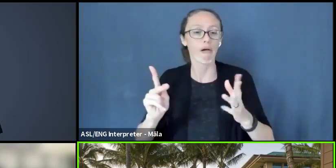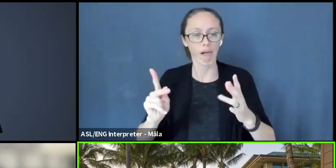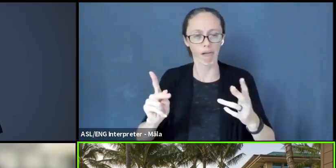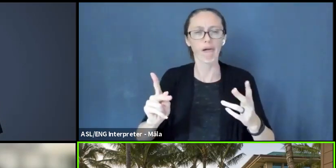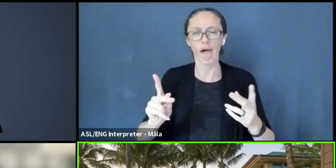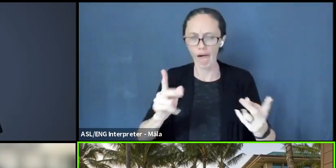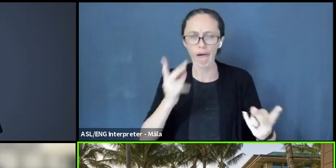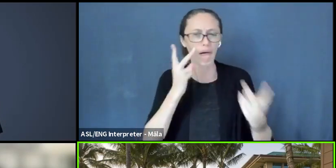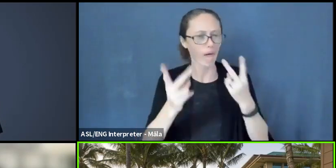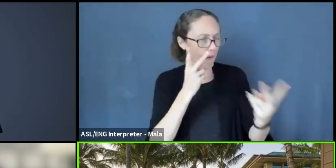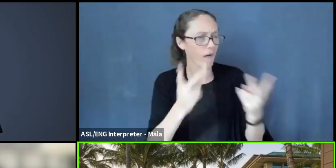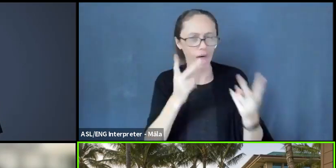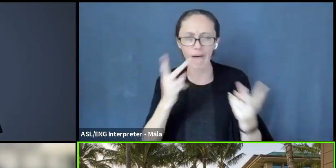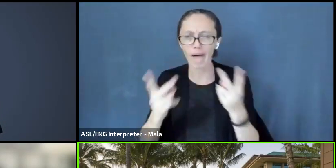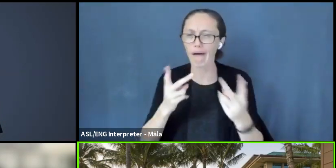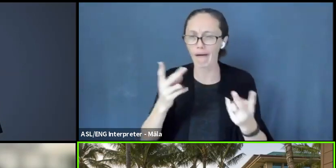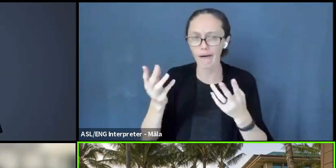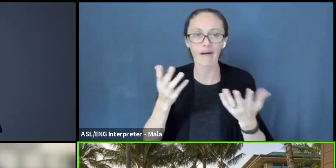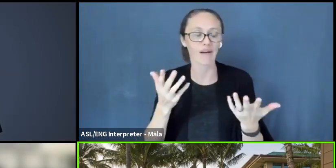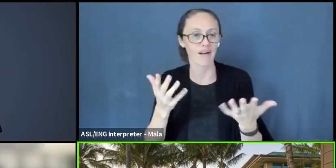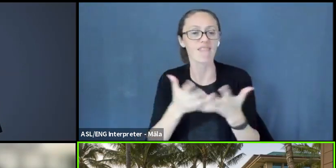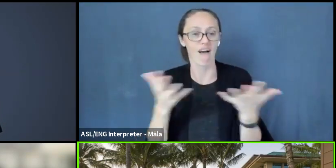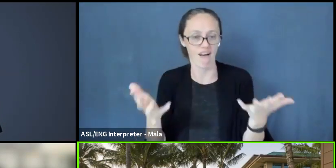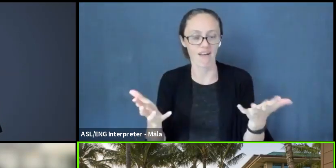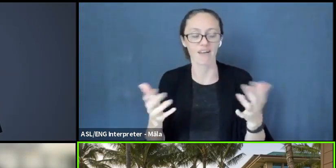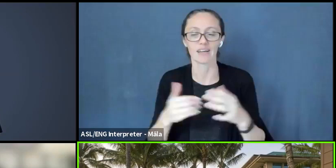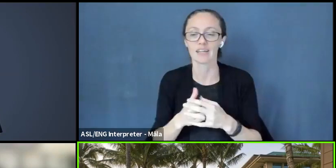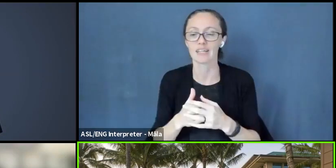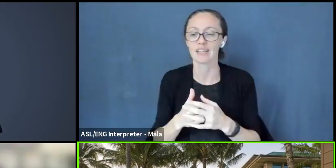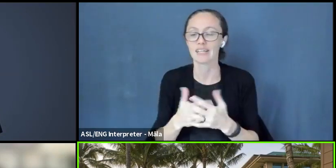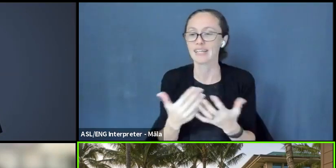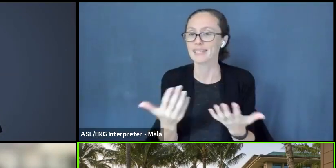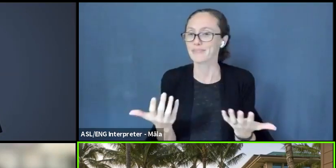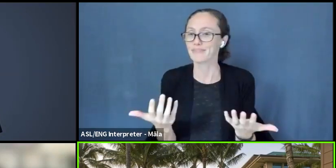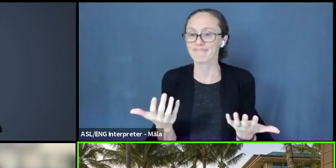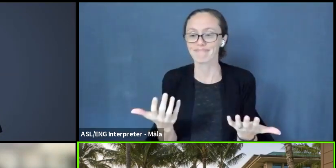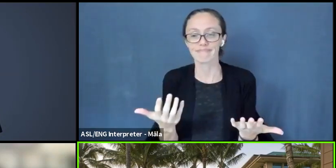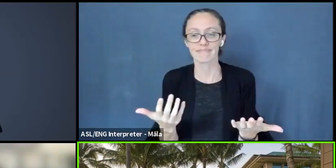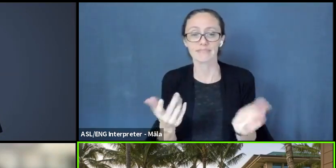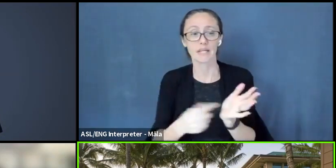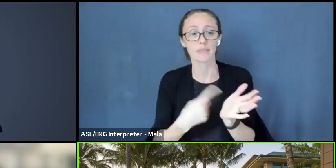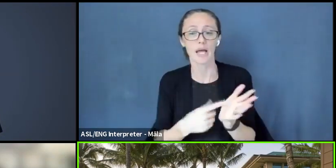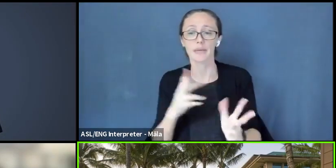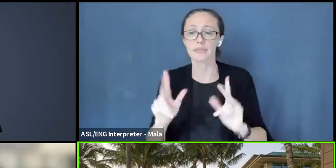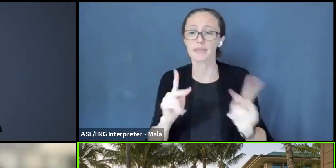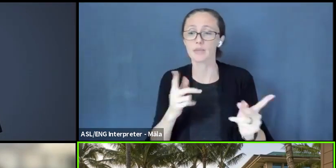You know, sometimes you know, people like, well, it's last ditch resort.